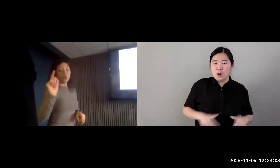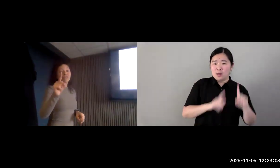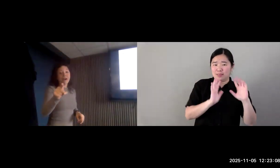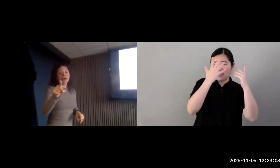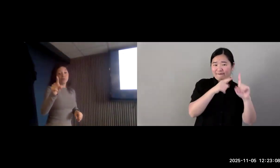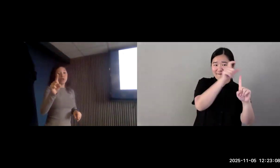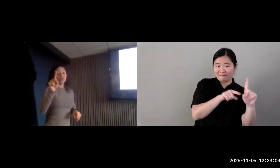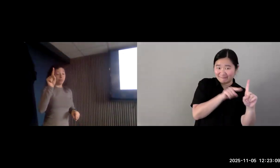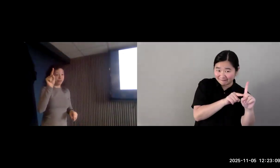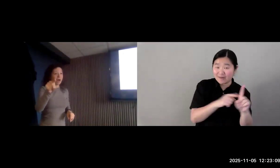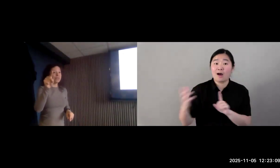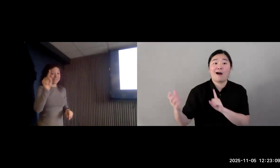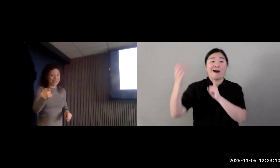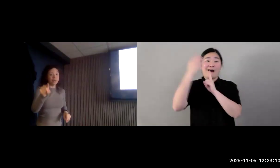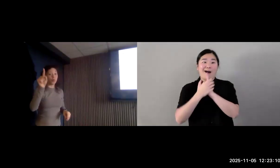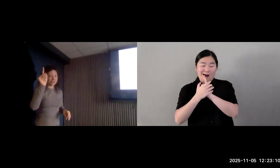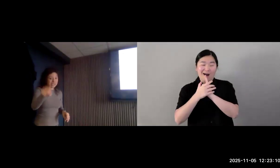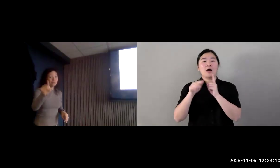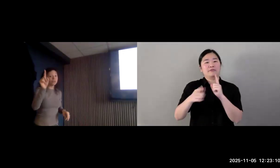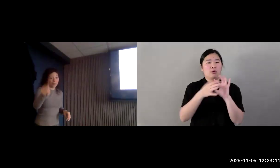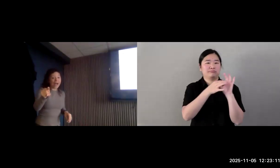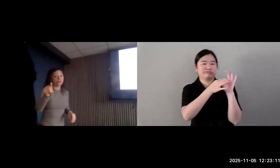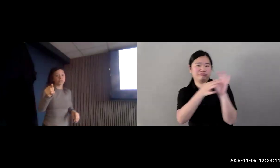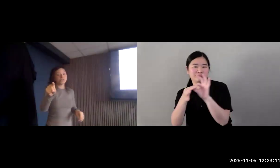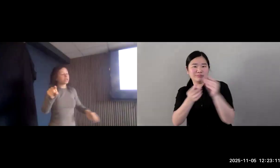We find, we found the same or similar patterns.